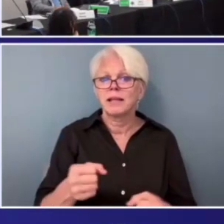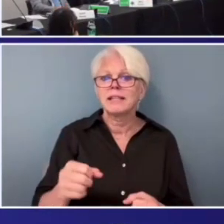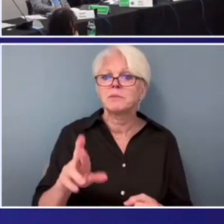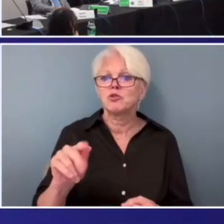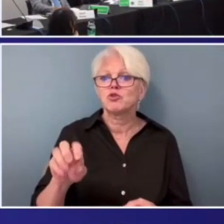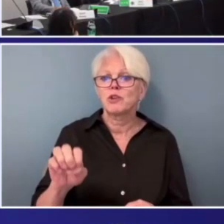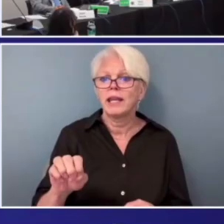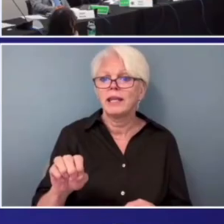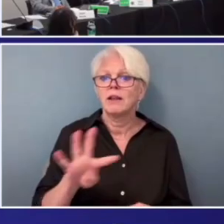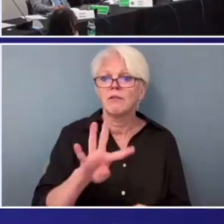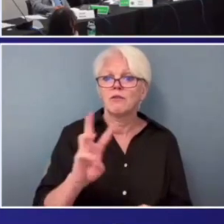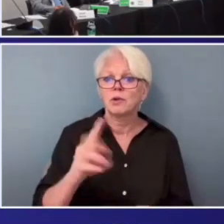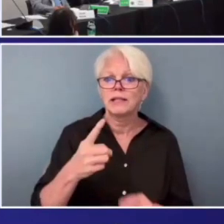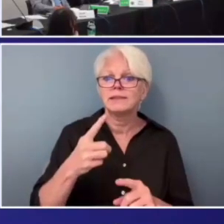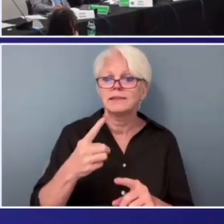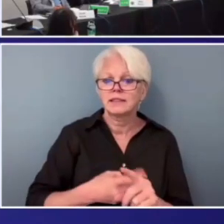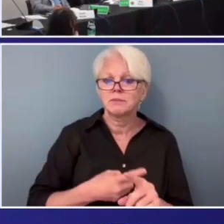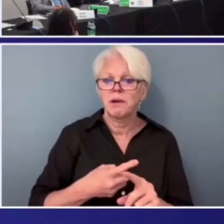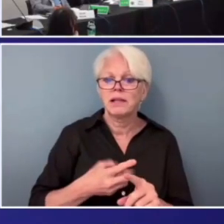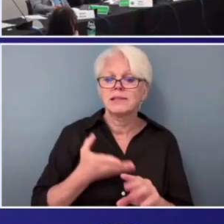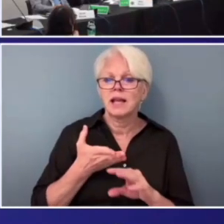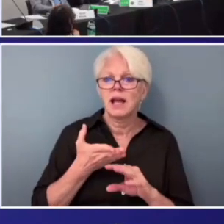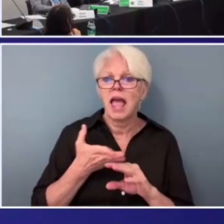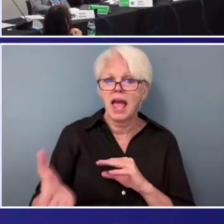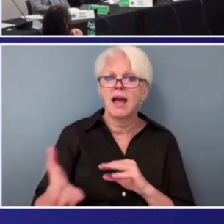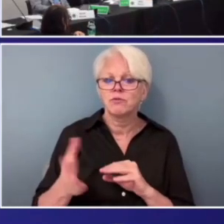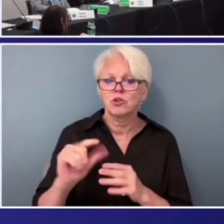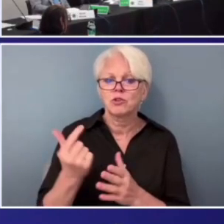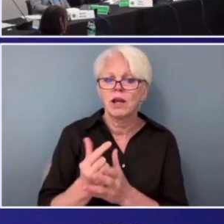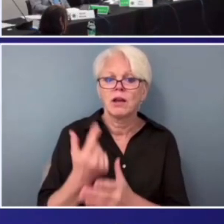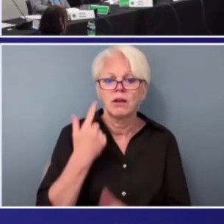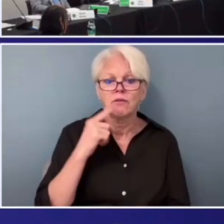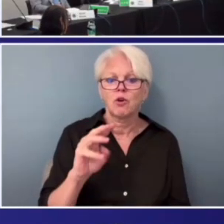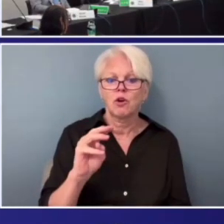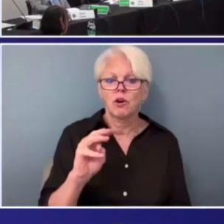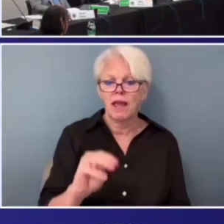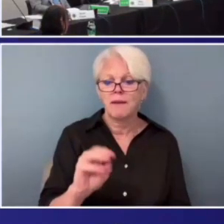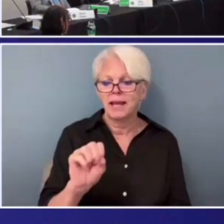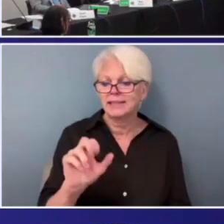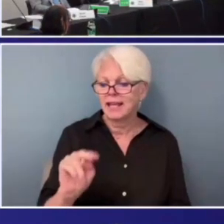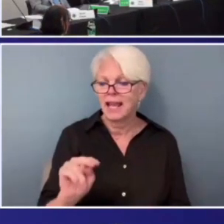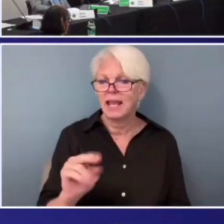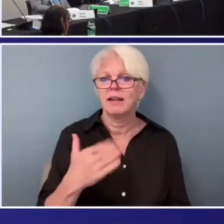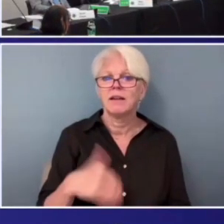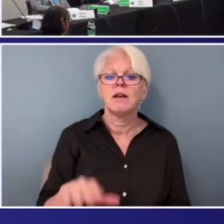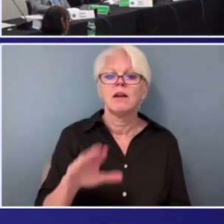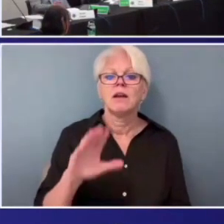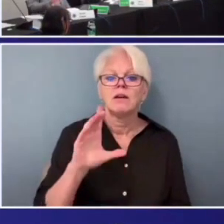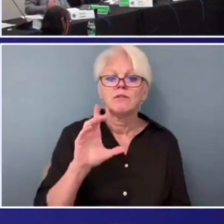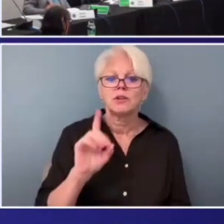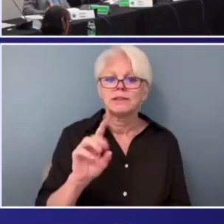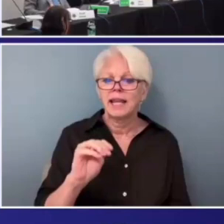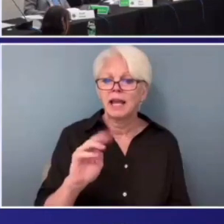graduation outside of graduation for MSNs for DMPs, 100% placement rate.